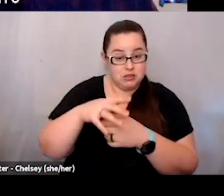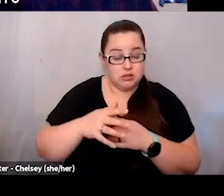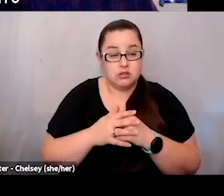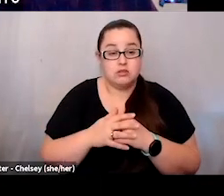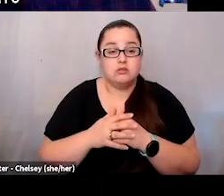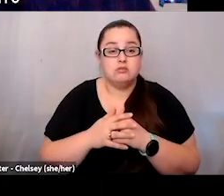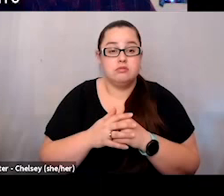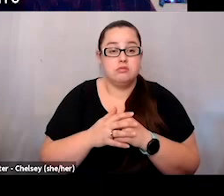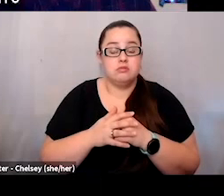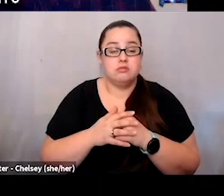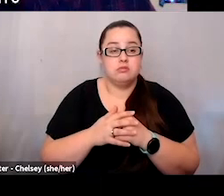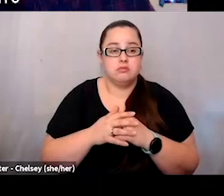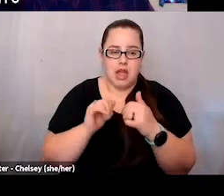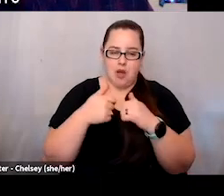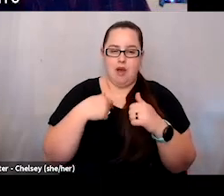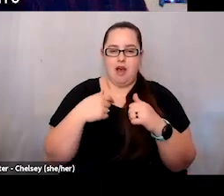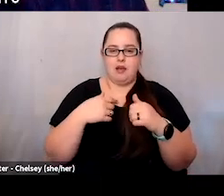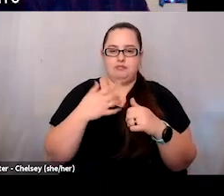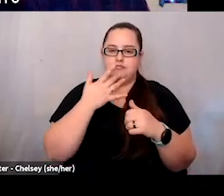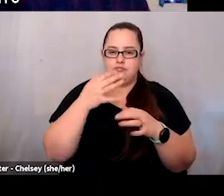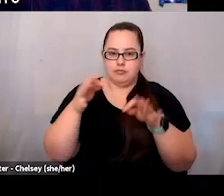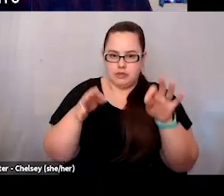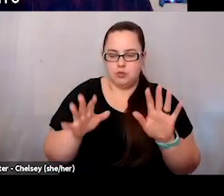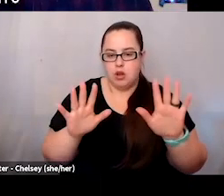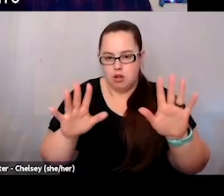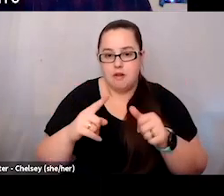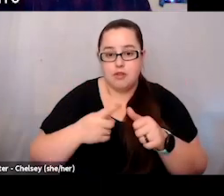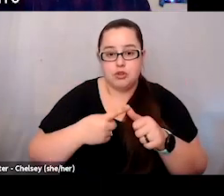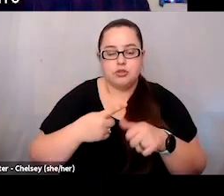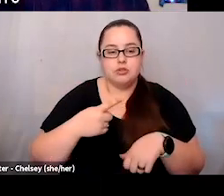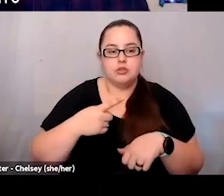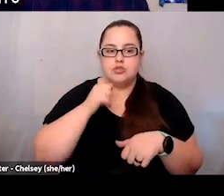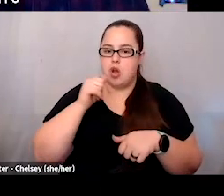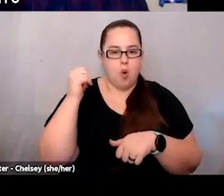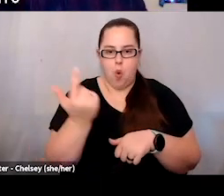the way I like to explain this map, first of all, not all the tribes are on this map. What